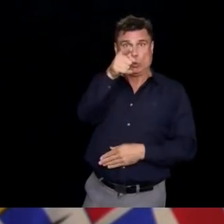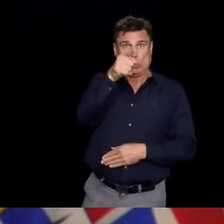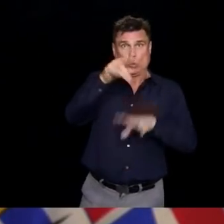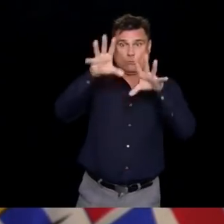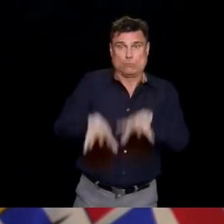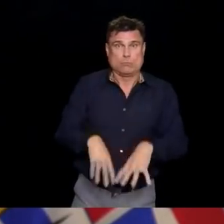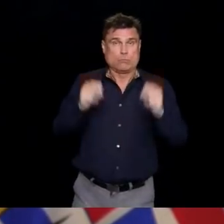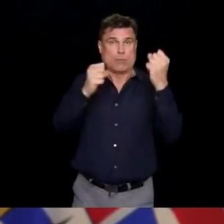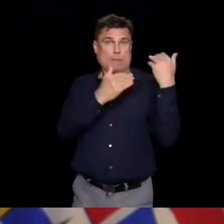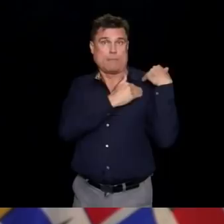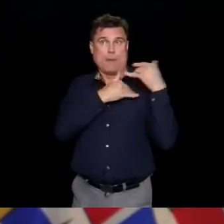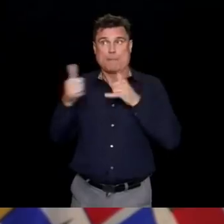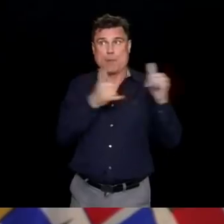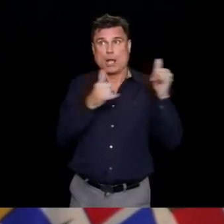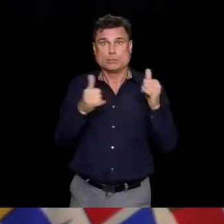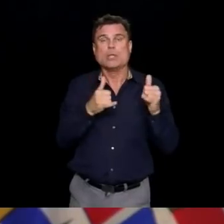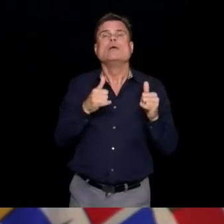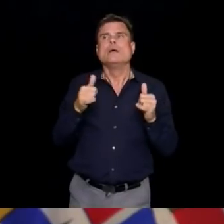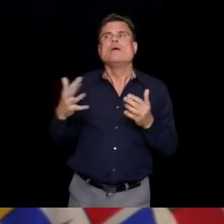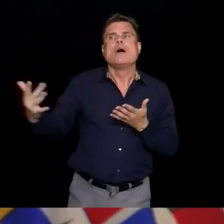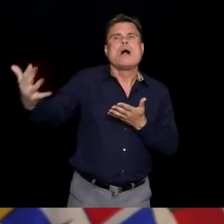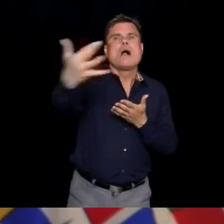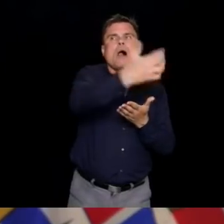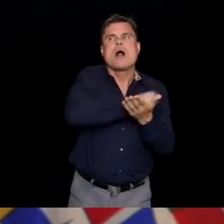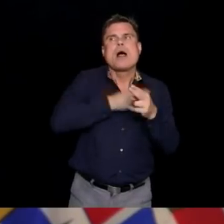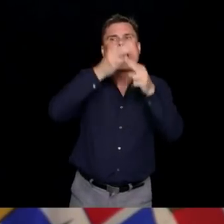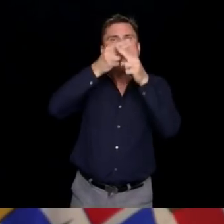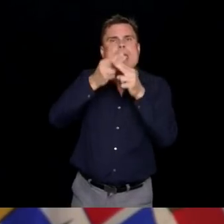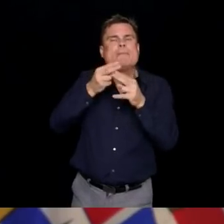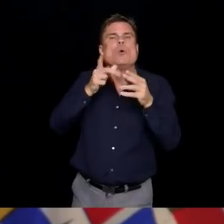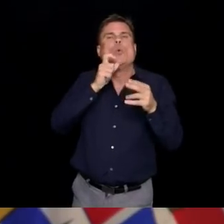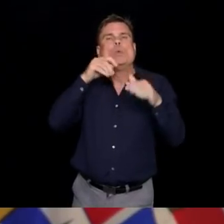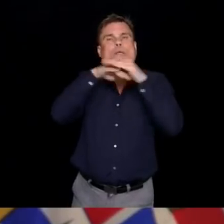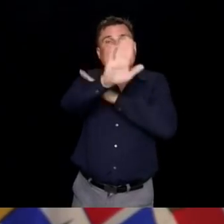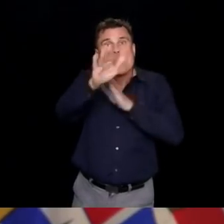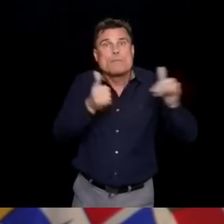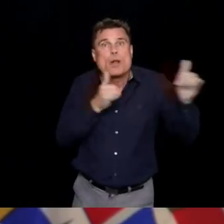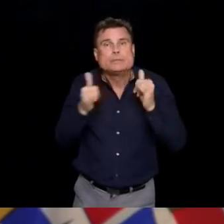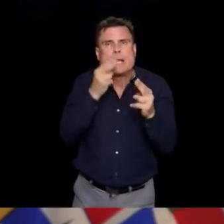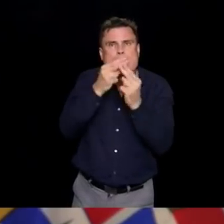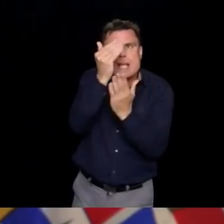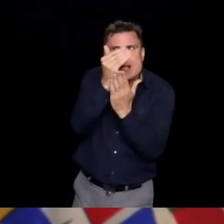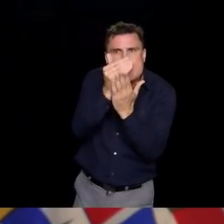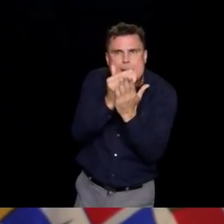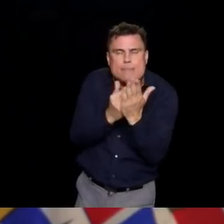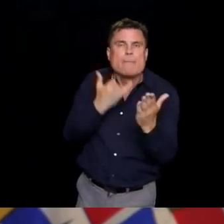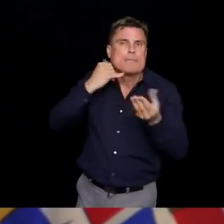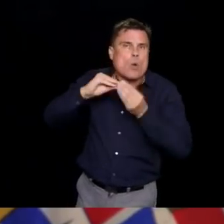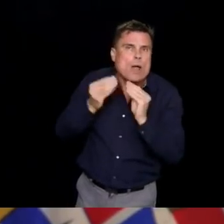When you go to a party, if you're the person organizing it, get the contact information from the people that are there.